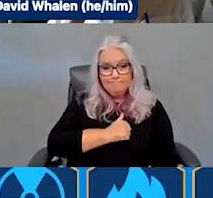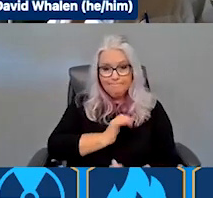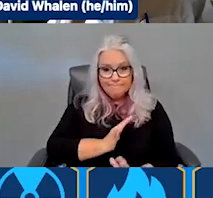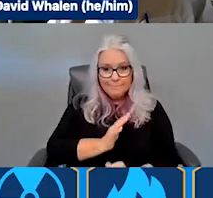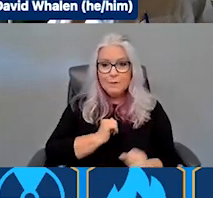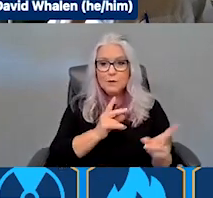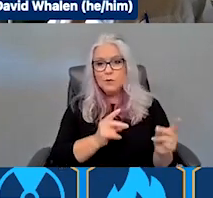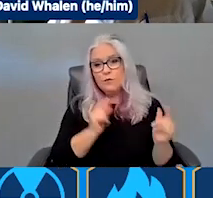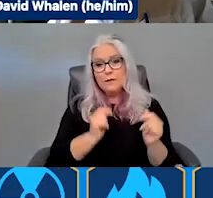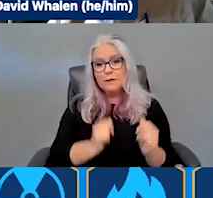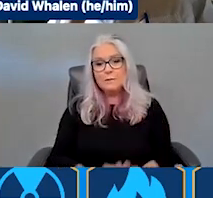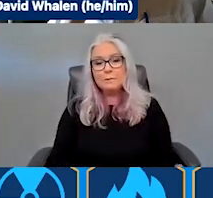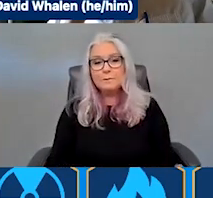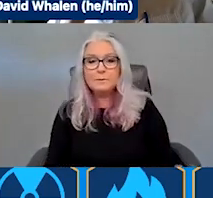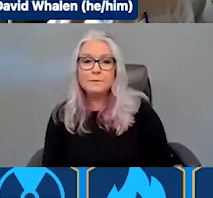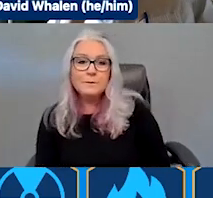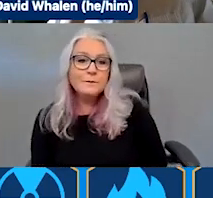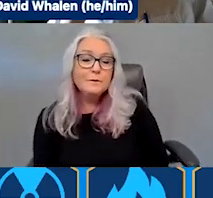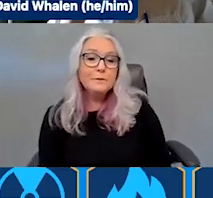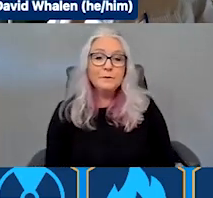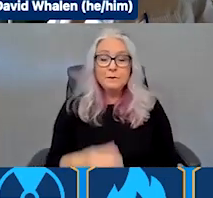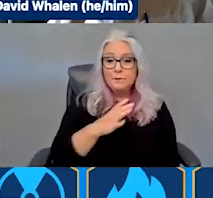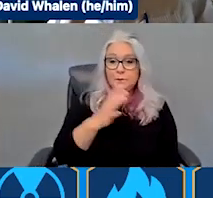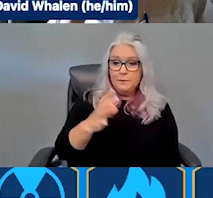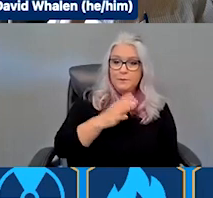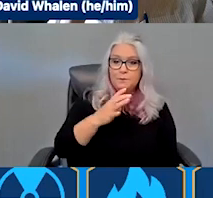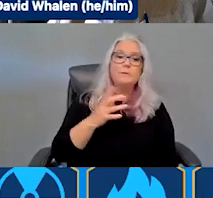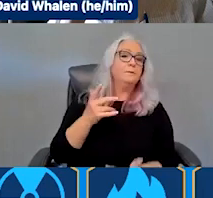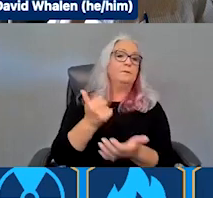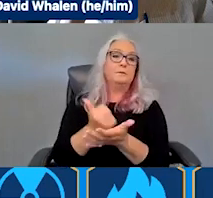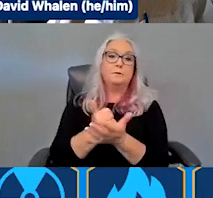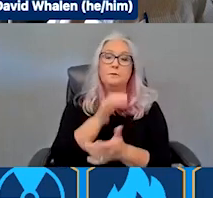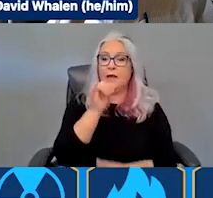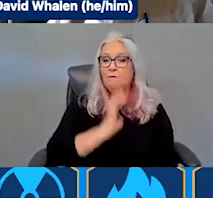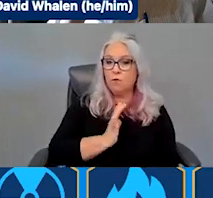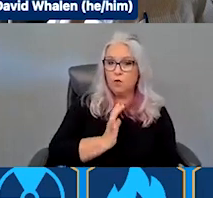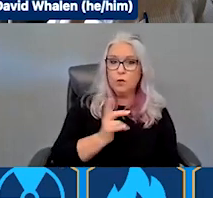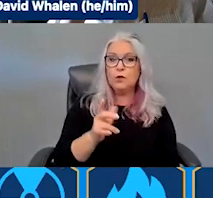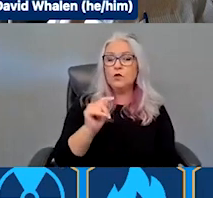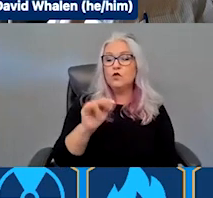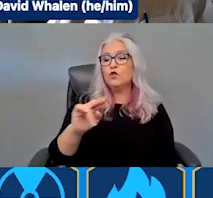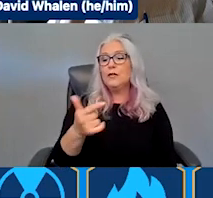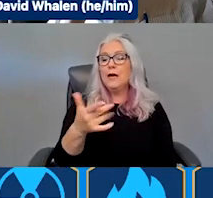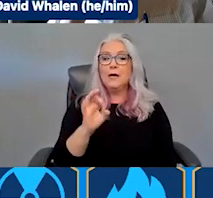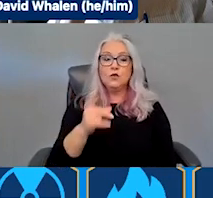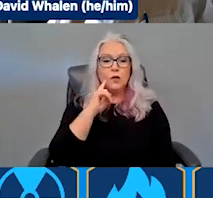So it comes to formal triage and formal triage and identifying ableism there is a